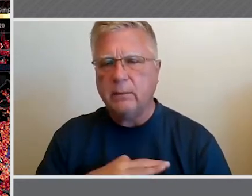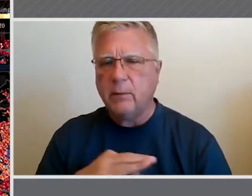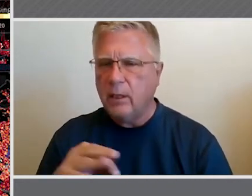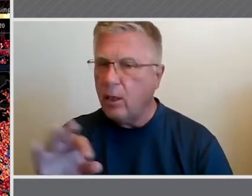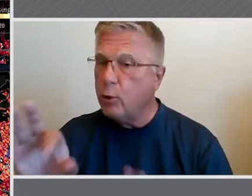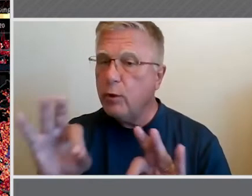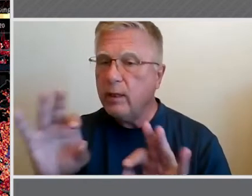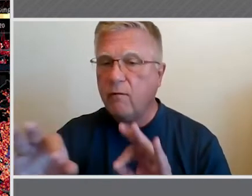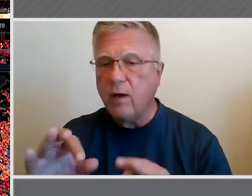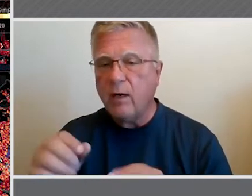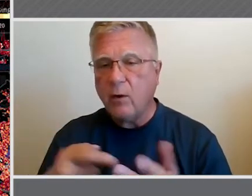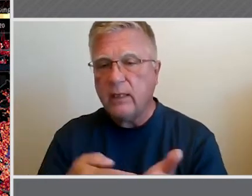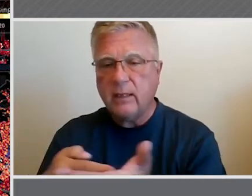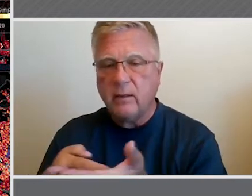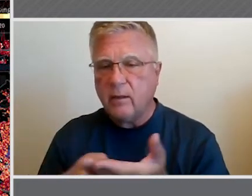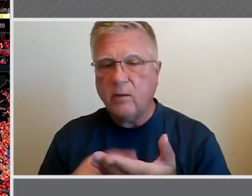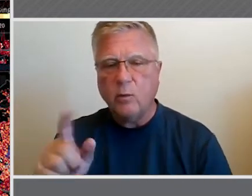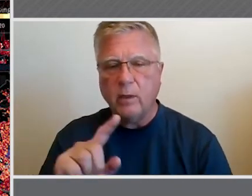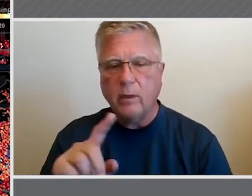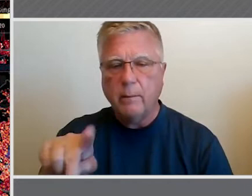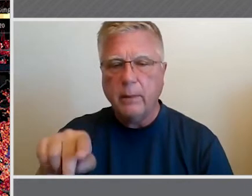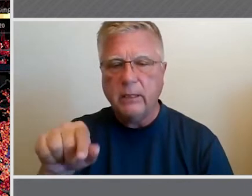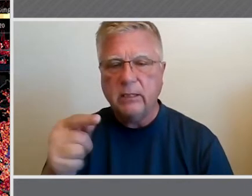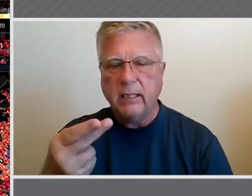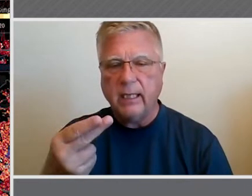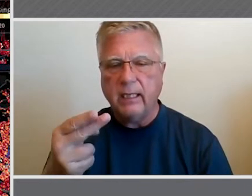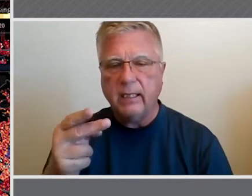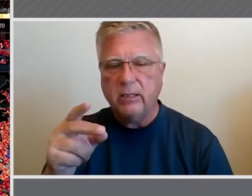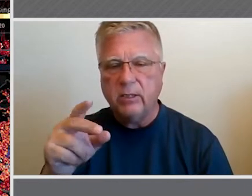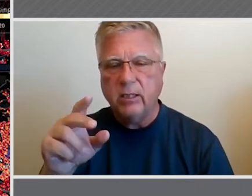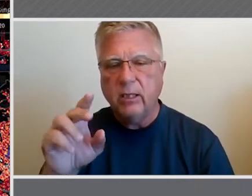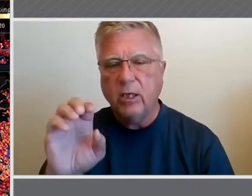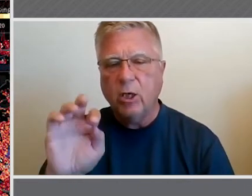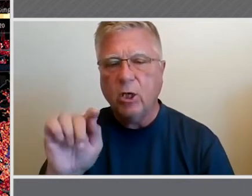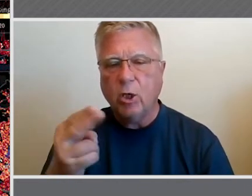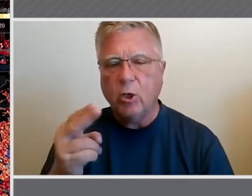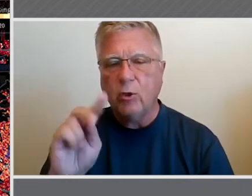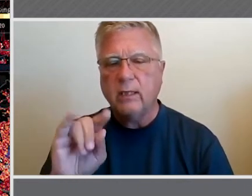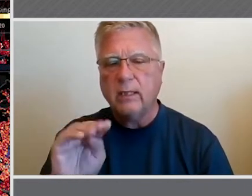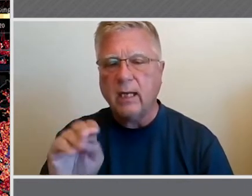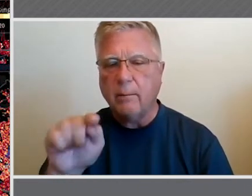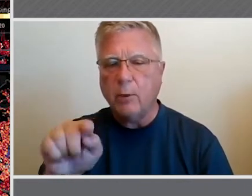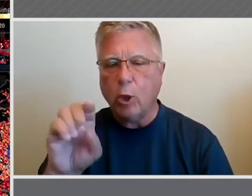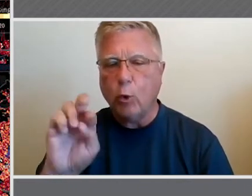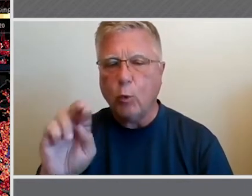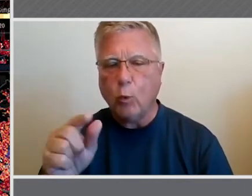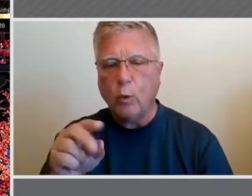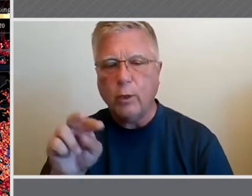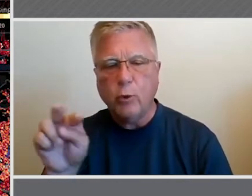and you can take a look in their interactive you can look and see what are